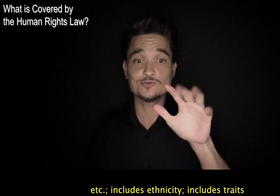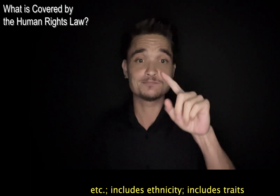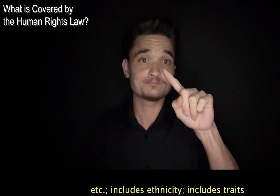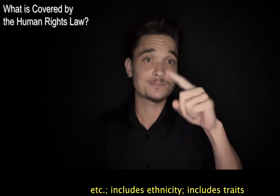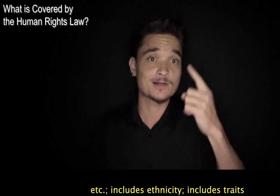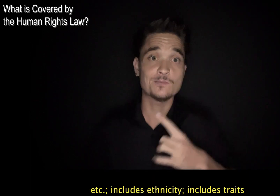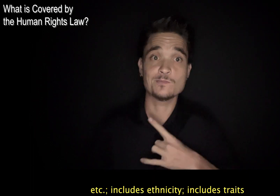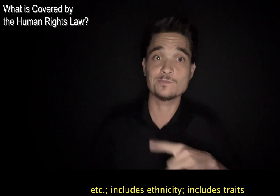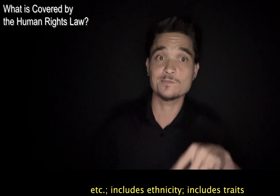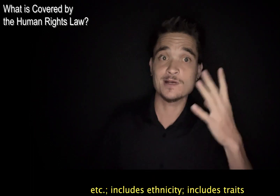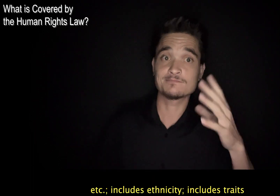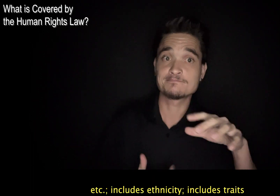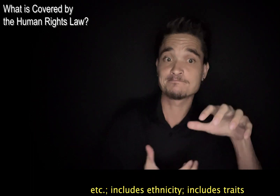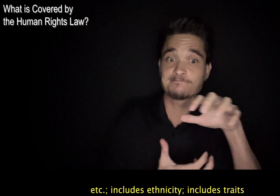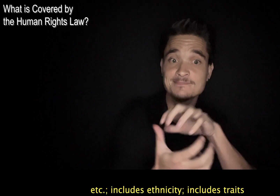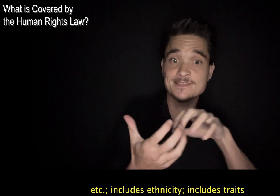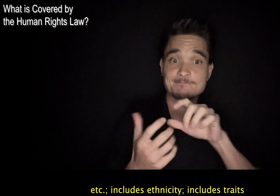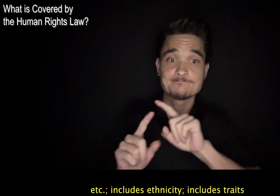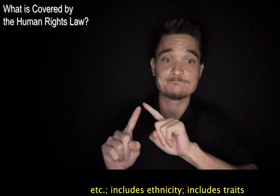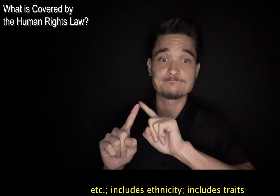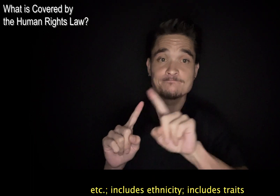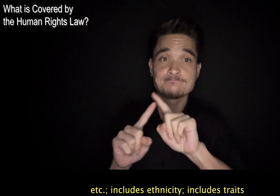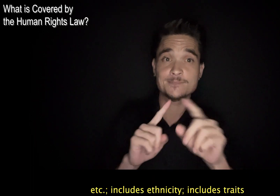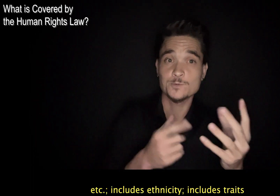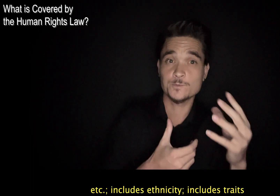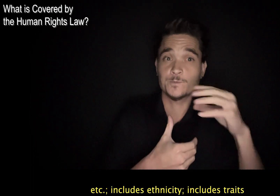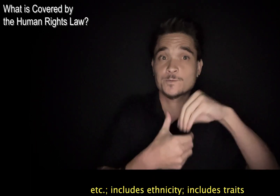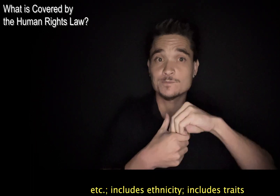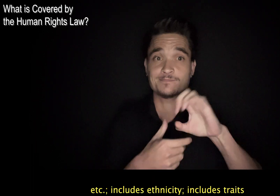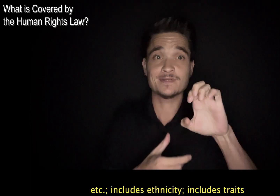etc.; includes ethnicity; includes traits